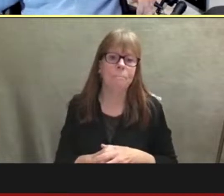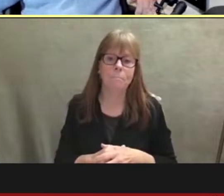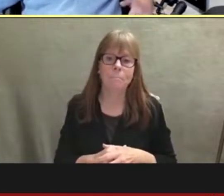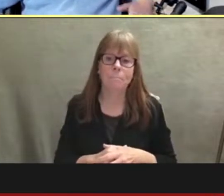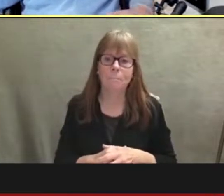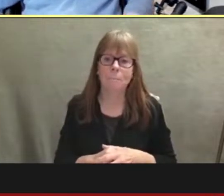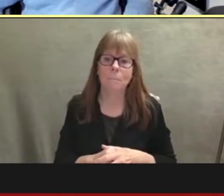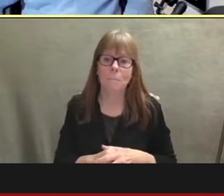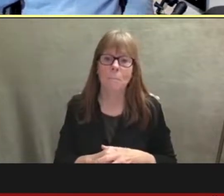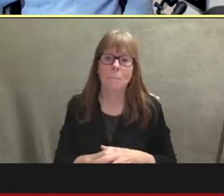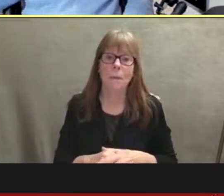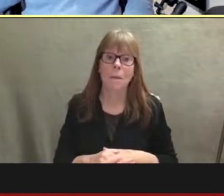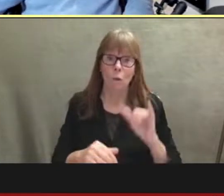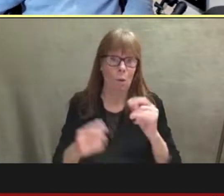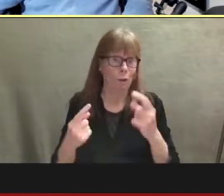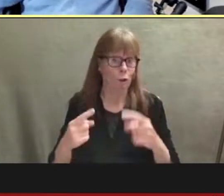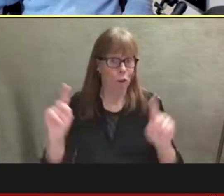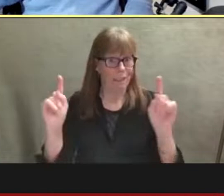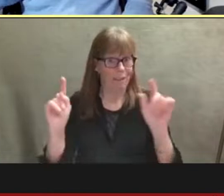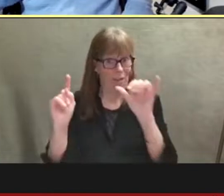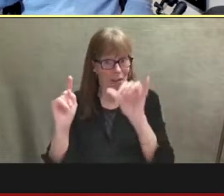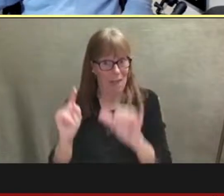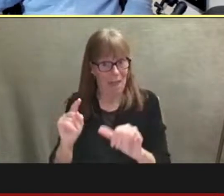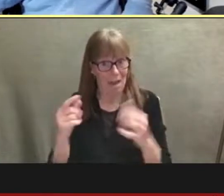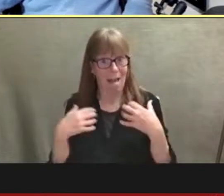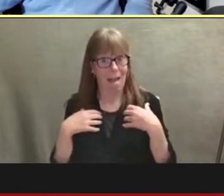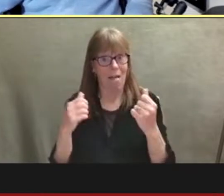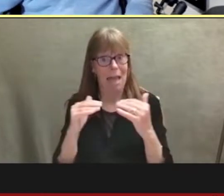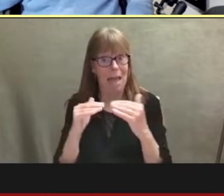To achieve health equity for people with disabilities, it is critical that people